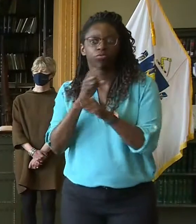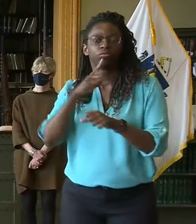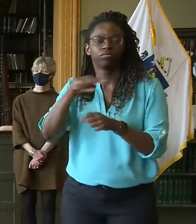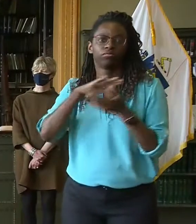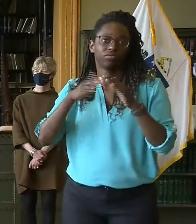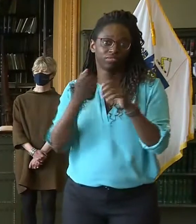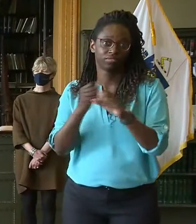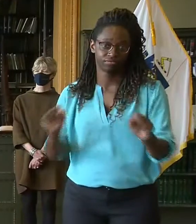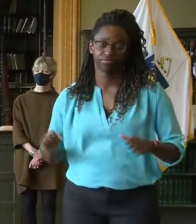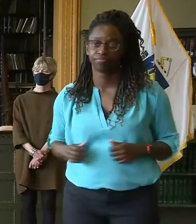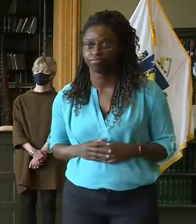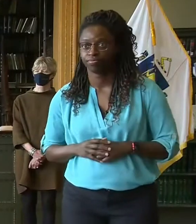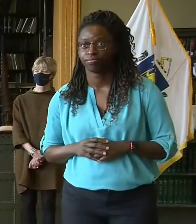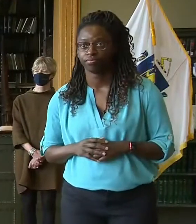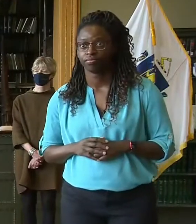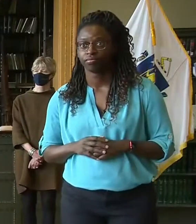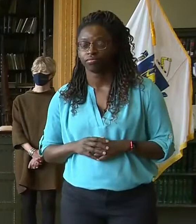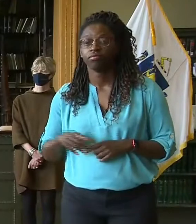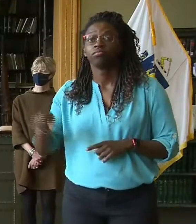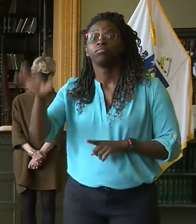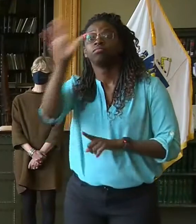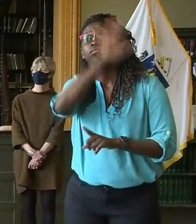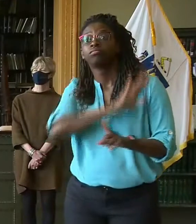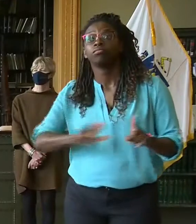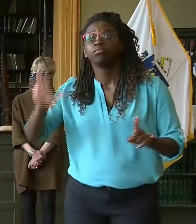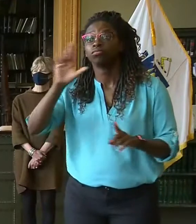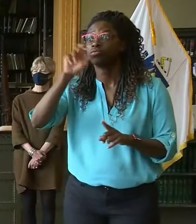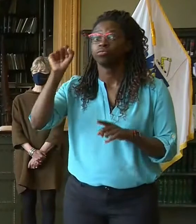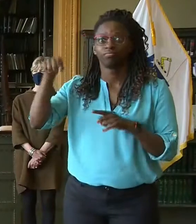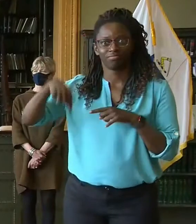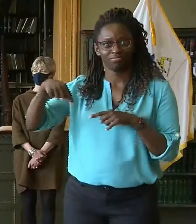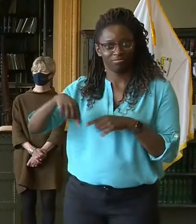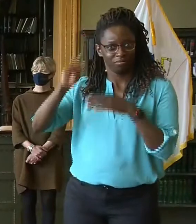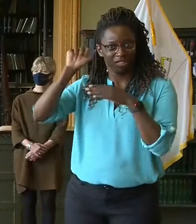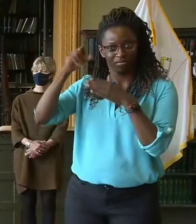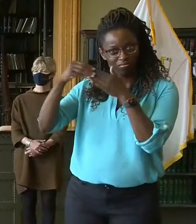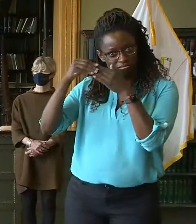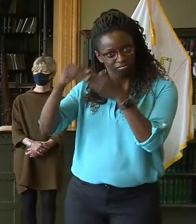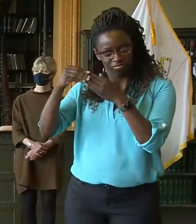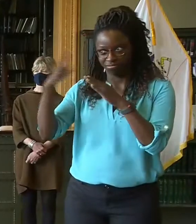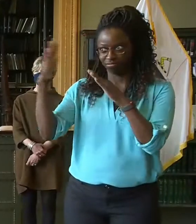HARD WITH OUR ADMINISTRATION. TO HELP US GET TO THIS POINT. AS OUR NATION LEADING